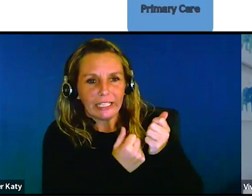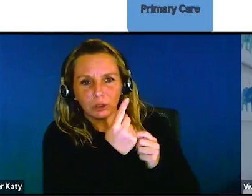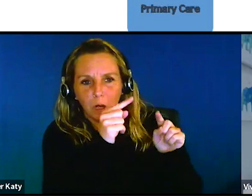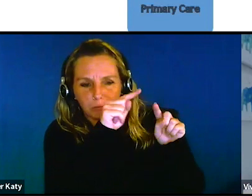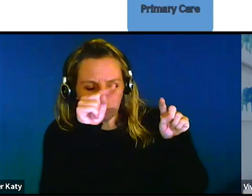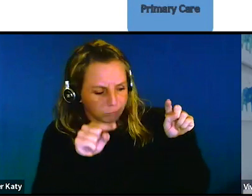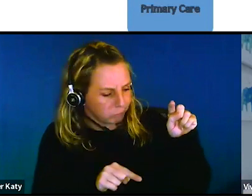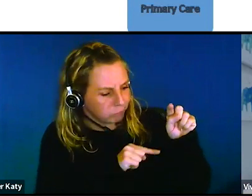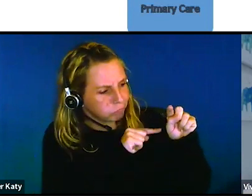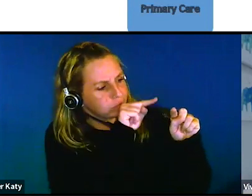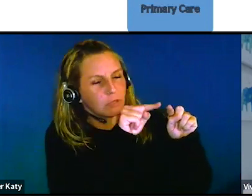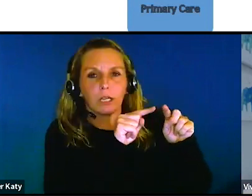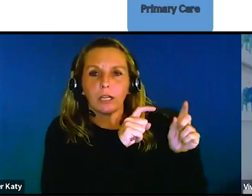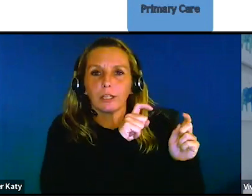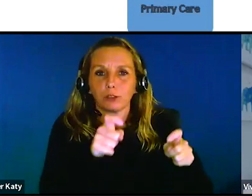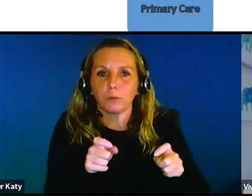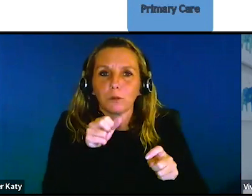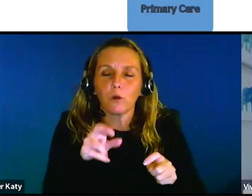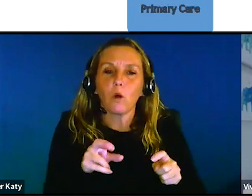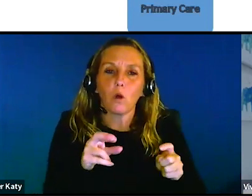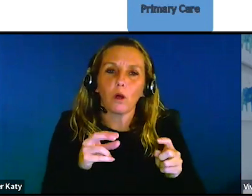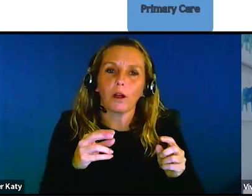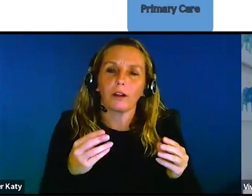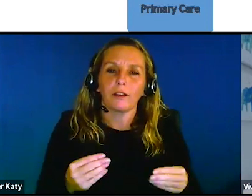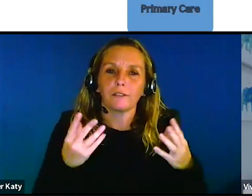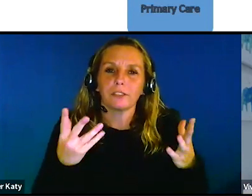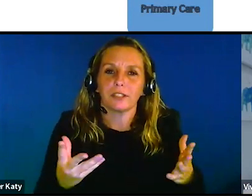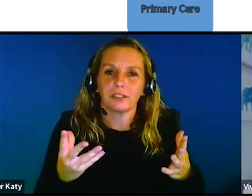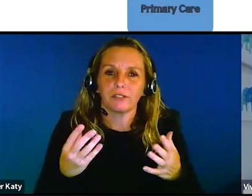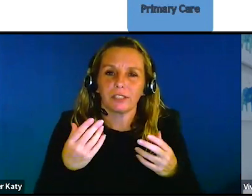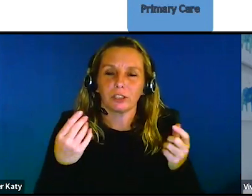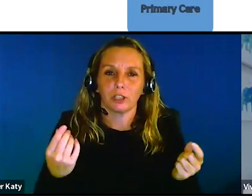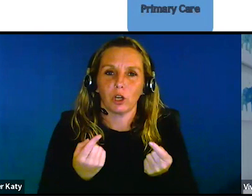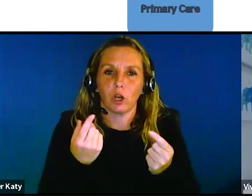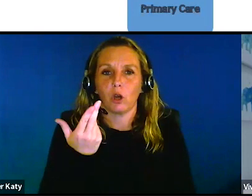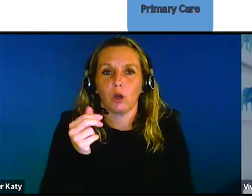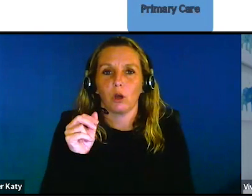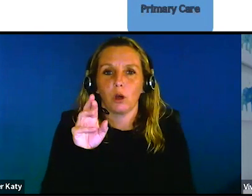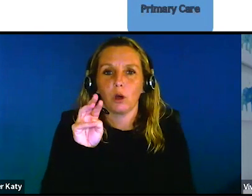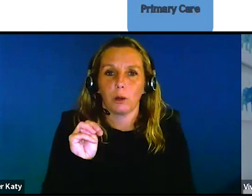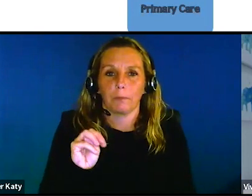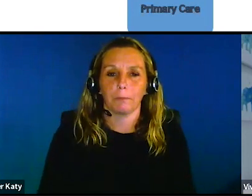to or facilitates harm